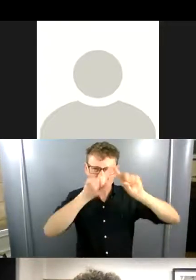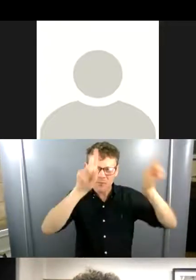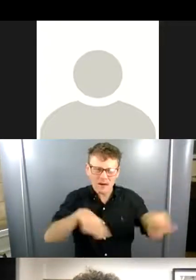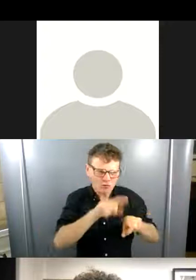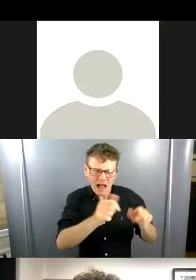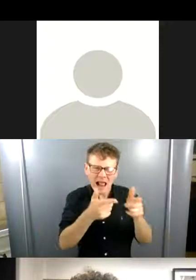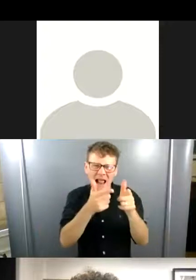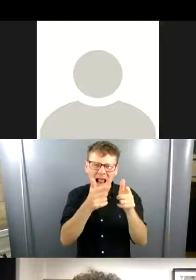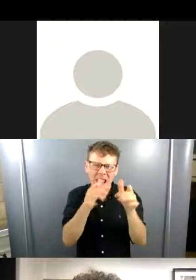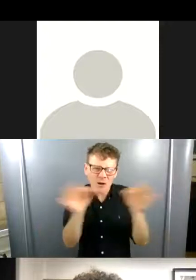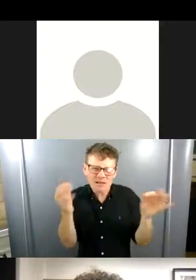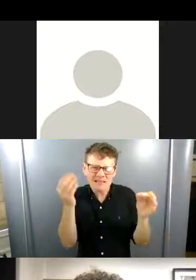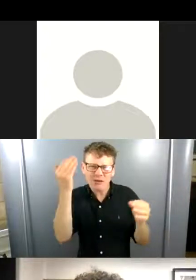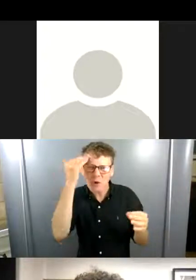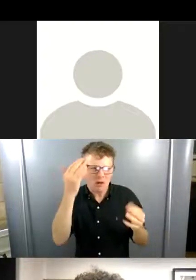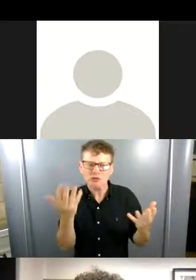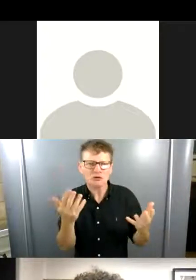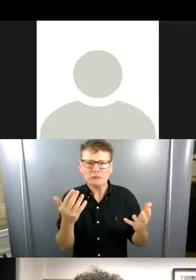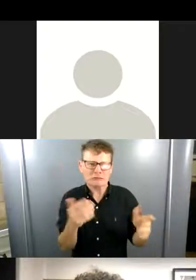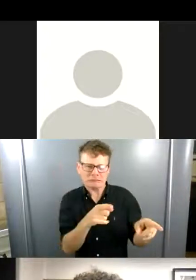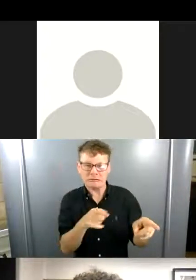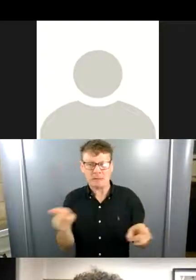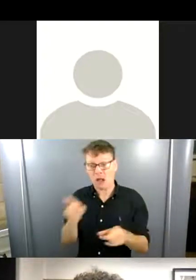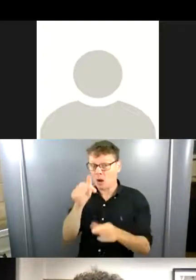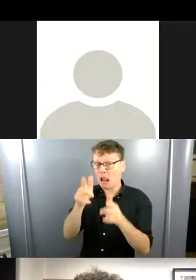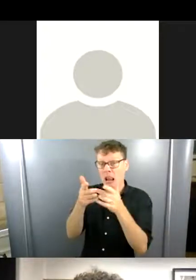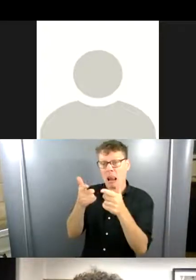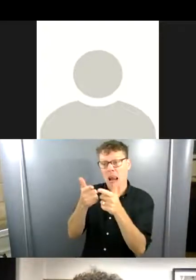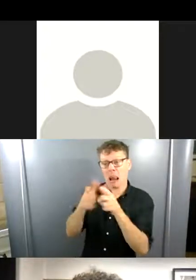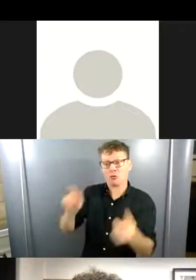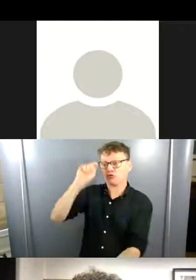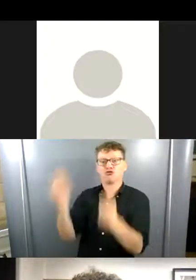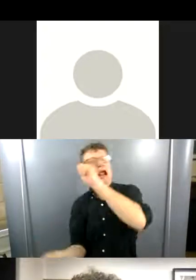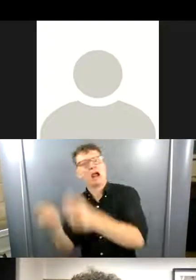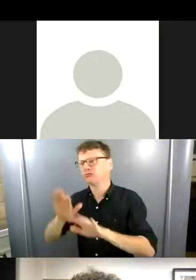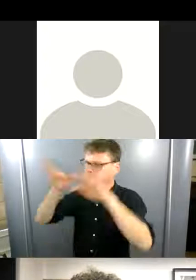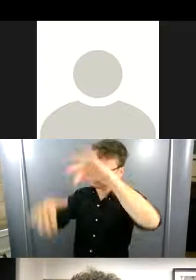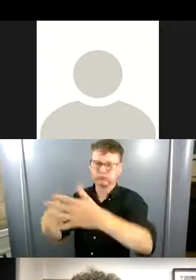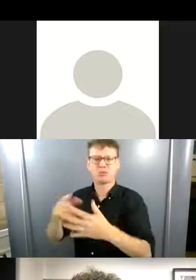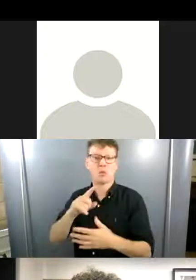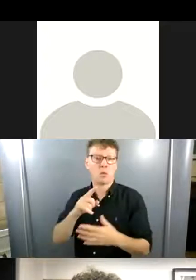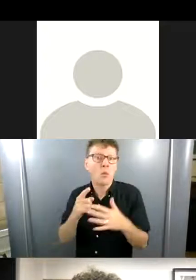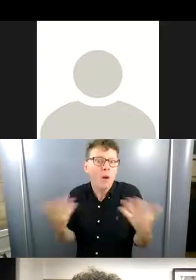of language change languages change because of bilingual people's knowledge so bilingual children